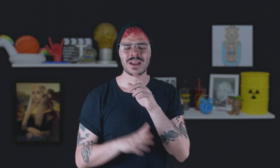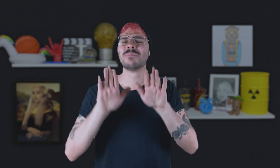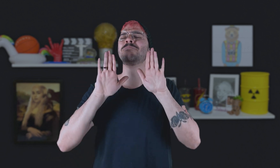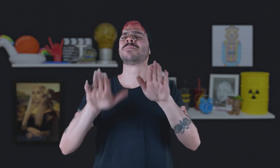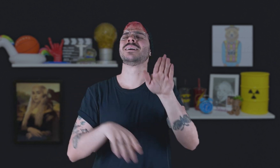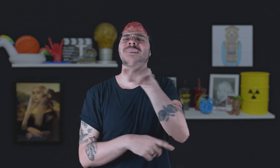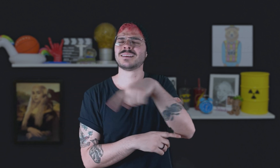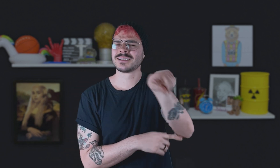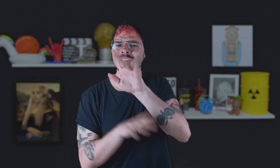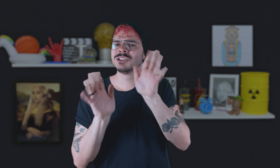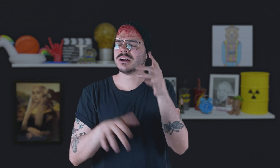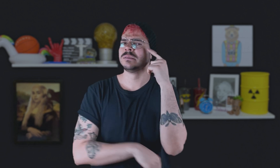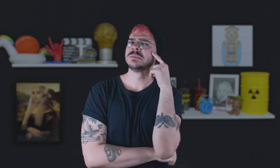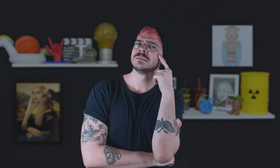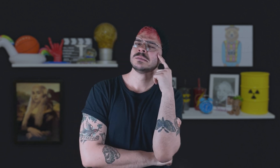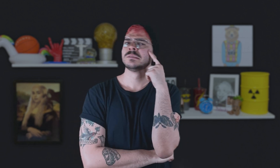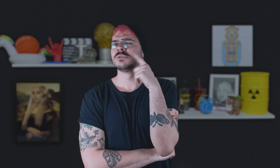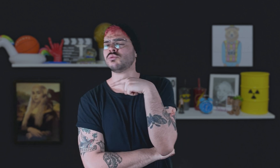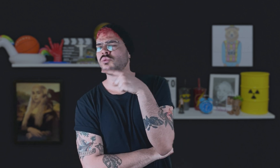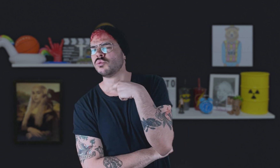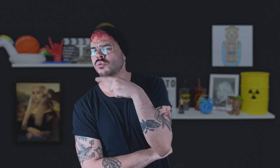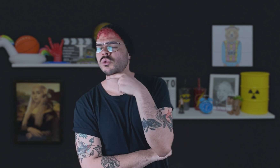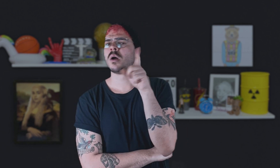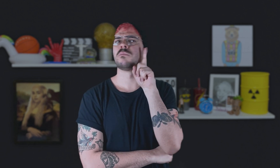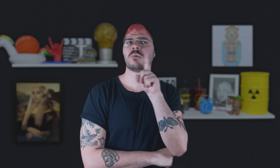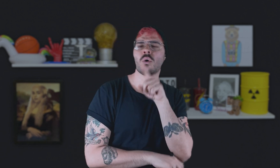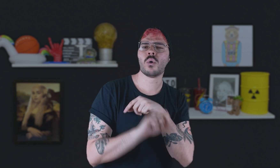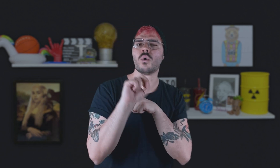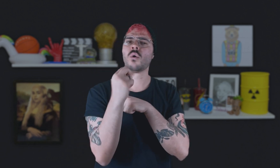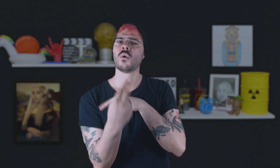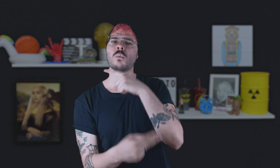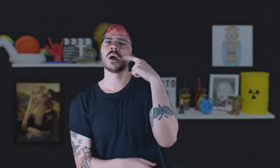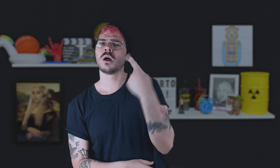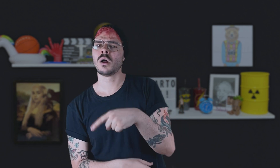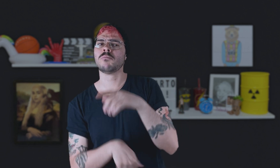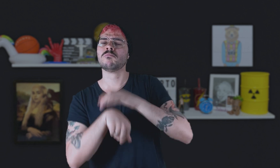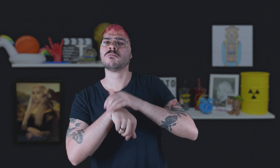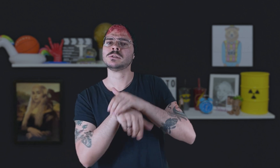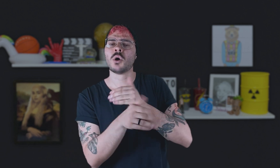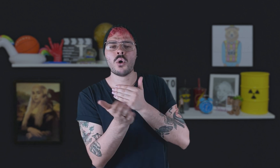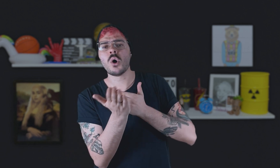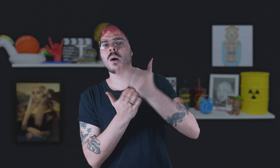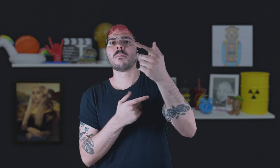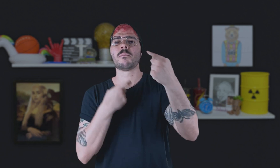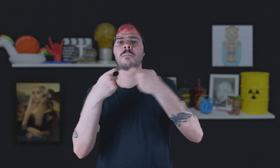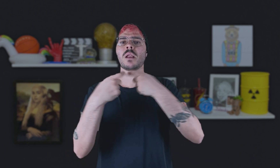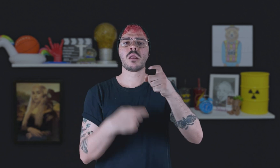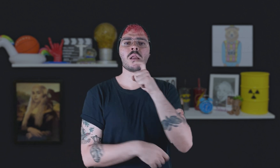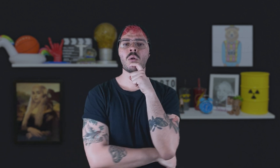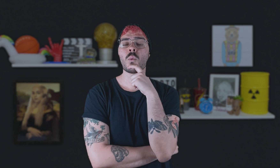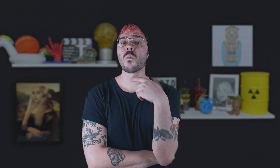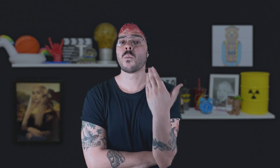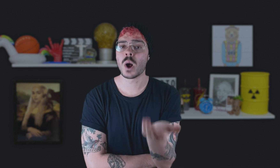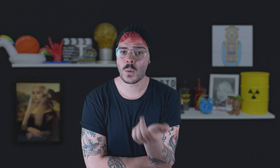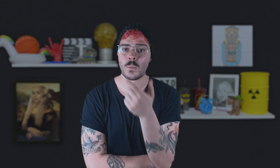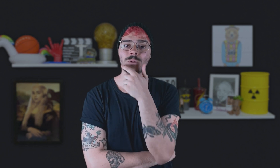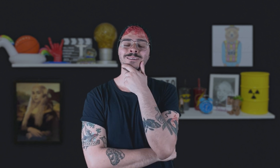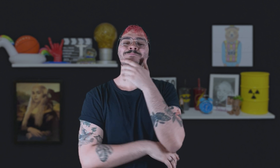Can you guess who started it?!